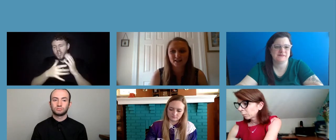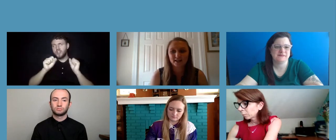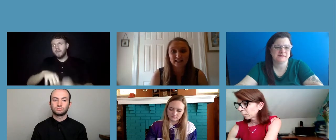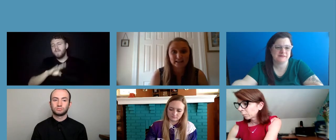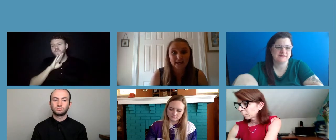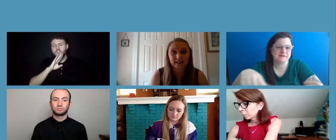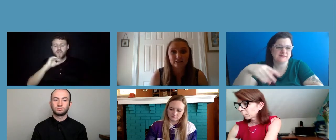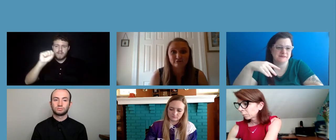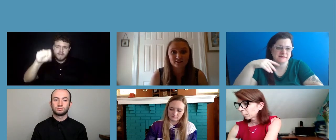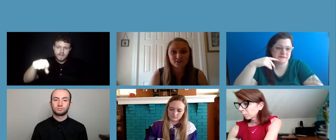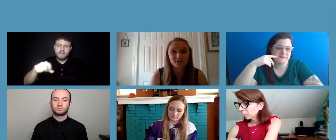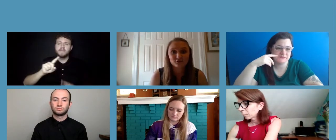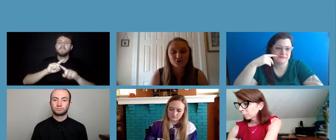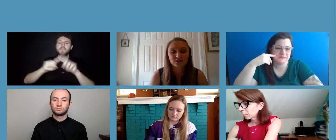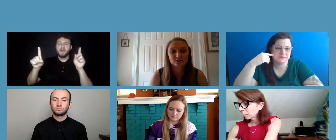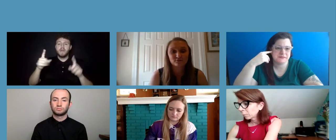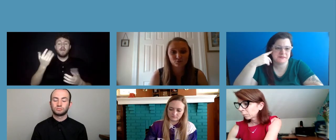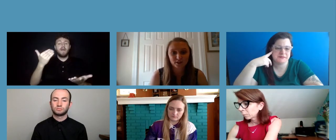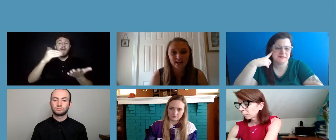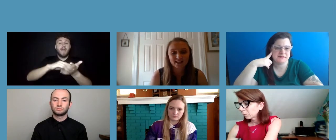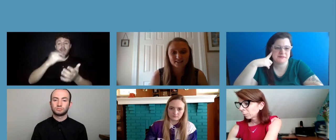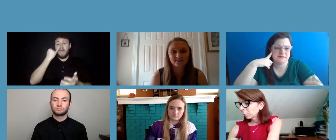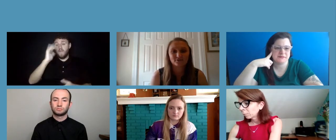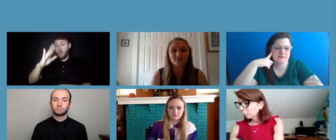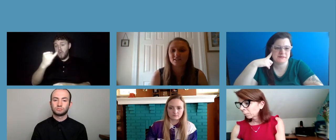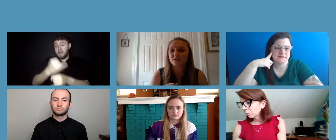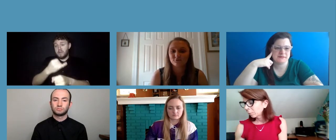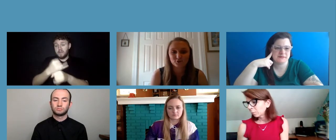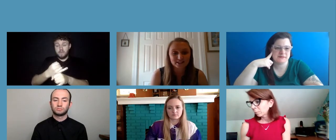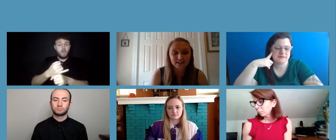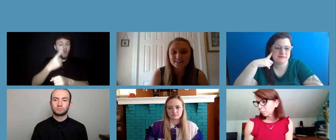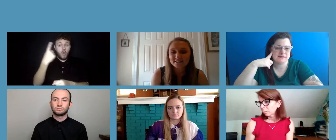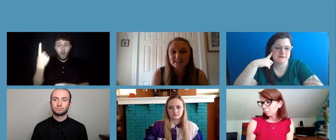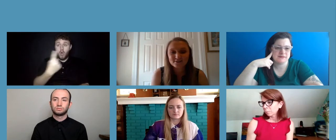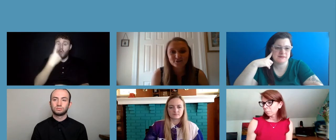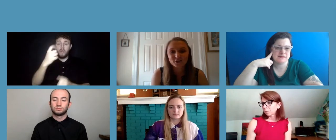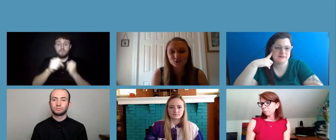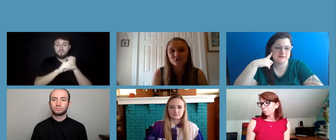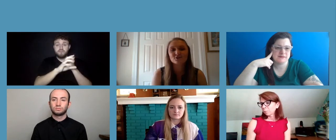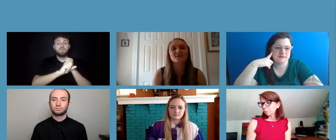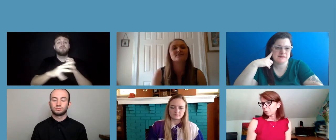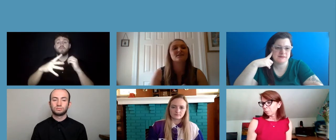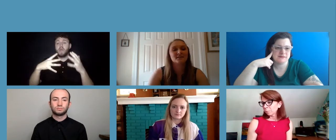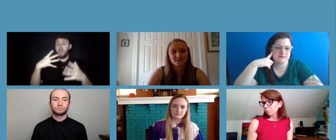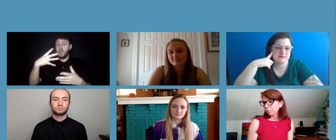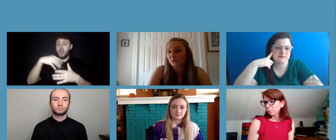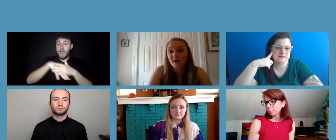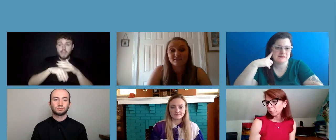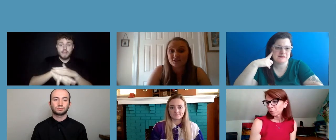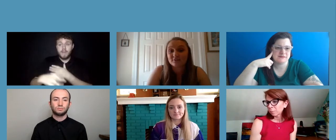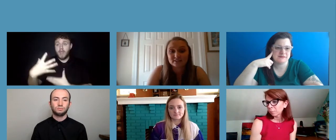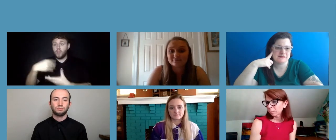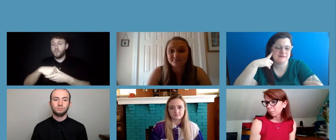again, if your institution is for that and if you are taking a stand for inclusion, you have to do it.